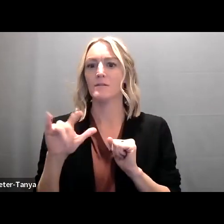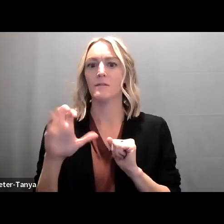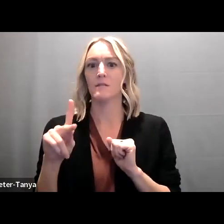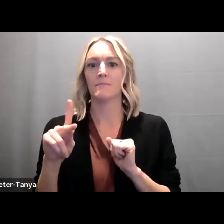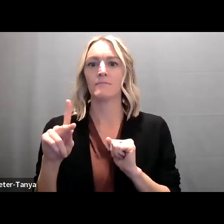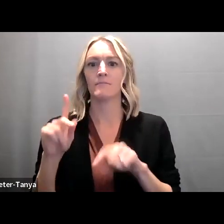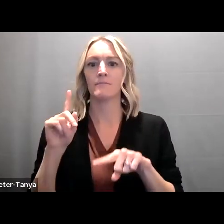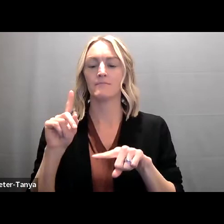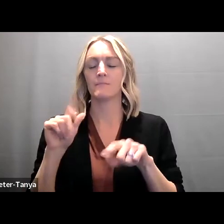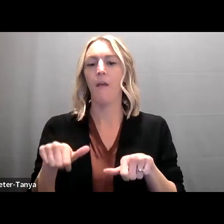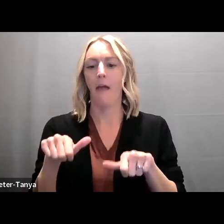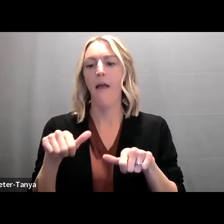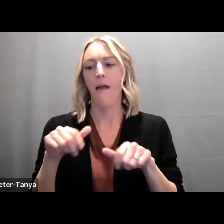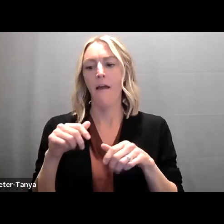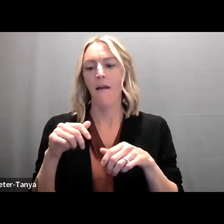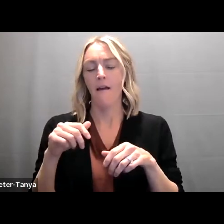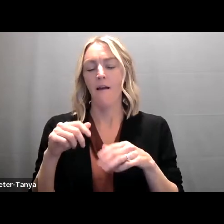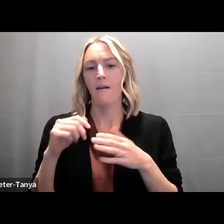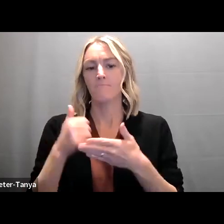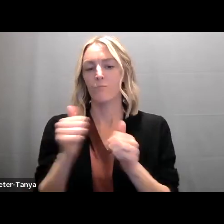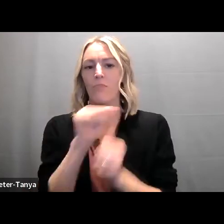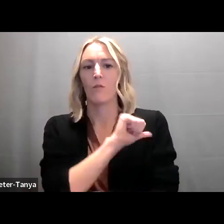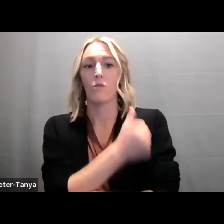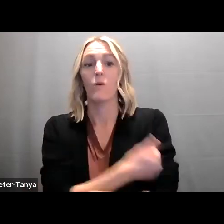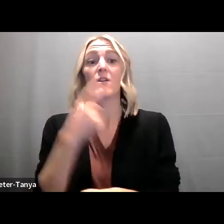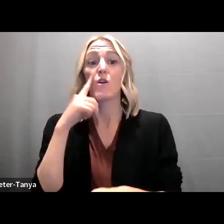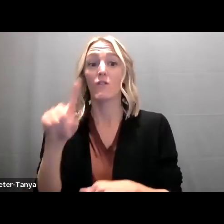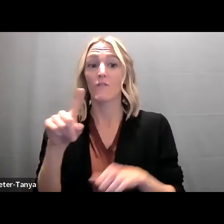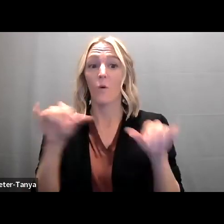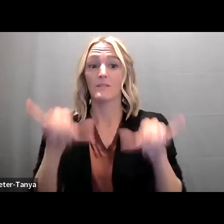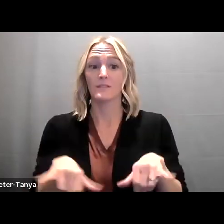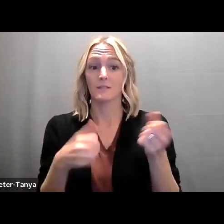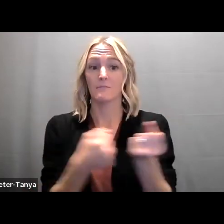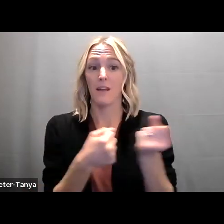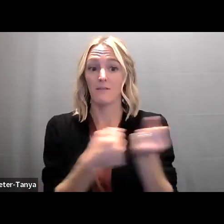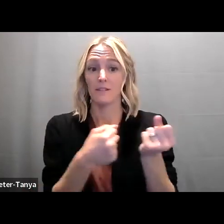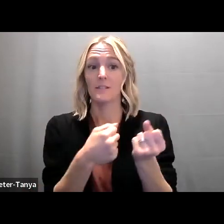So systems systems advocacy when I'm talking about that when I'm talking about a settings